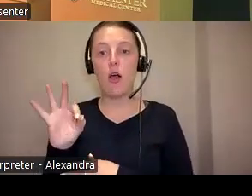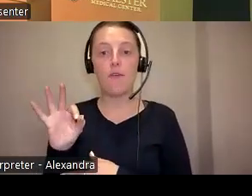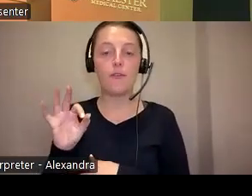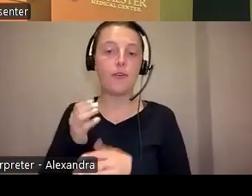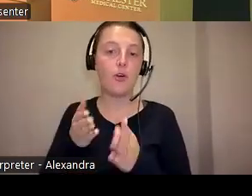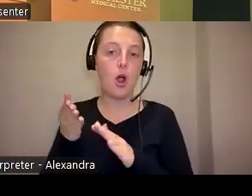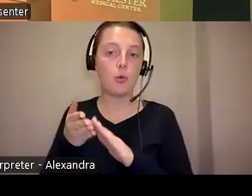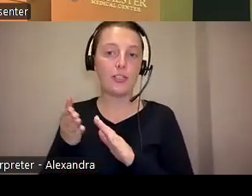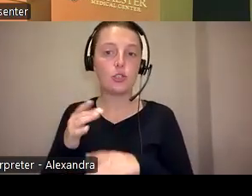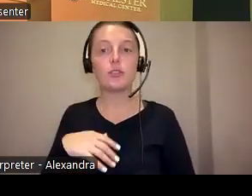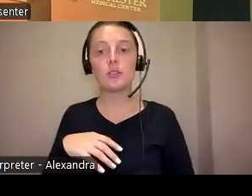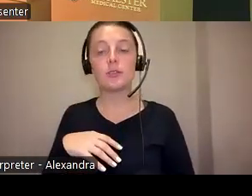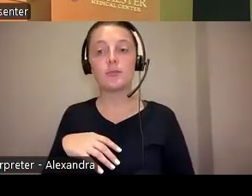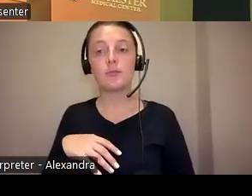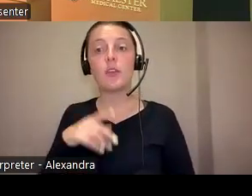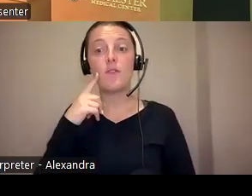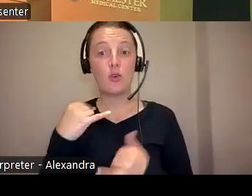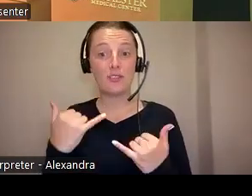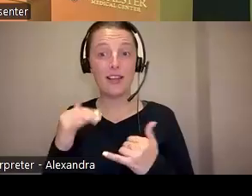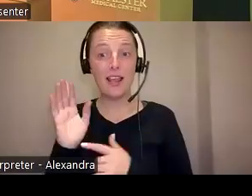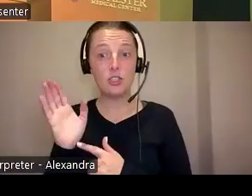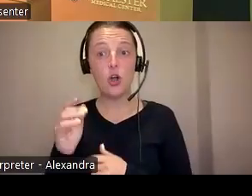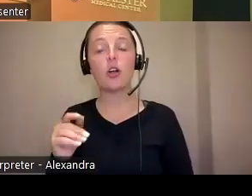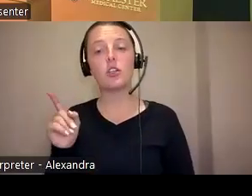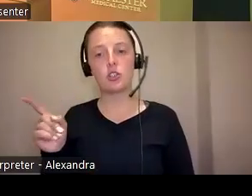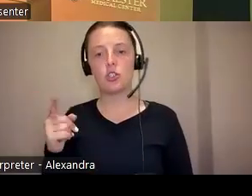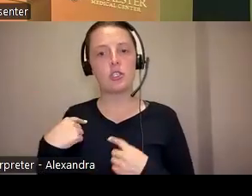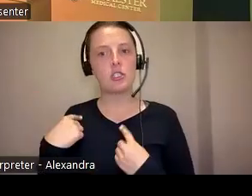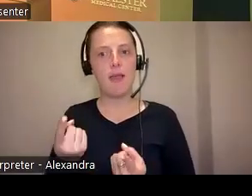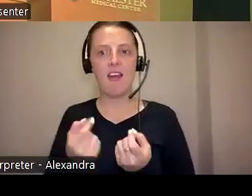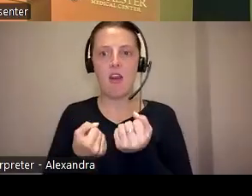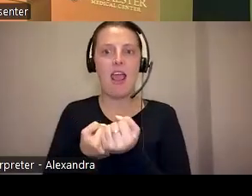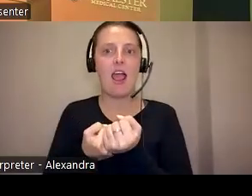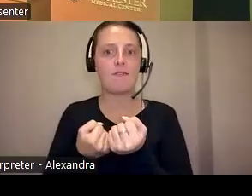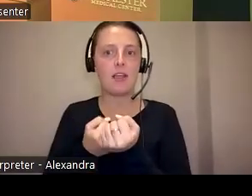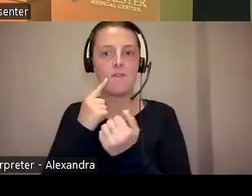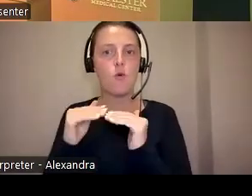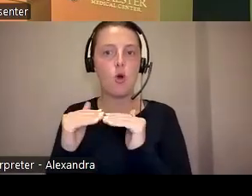today's talk. Um she has been a very staunch advocate for uh peer services and u ensuring